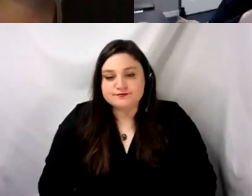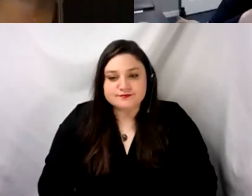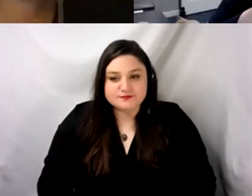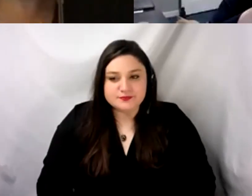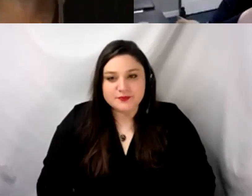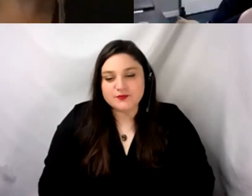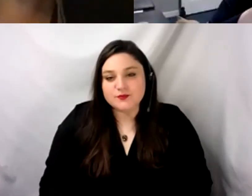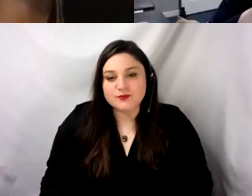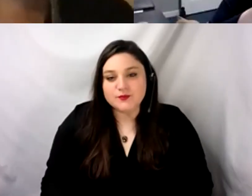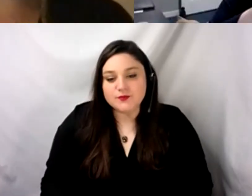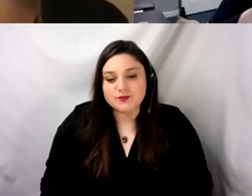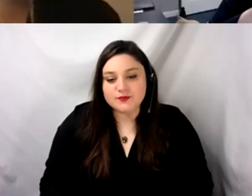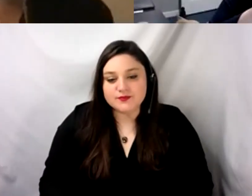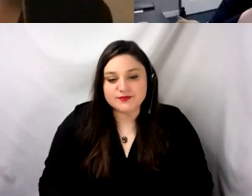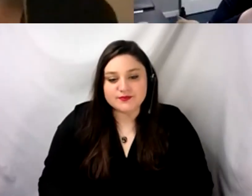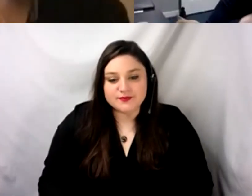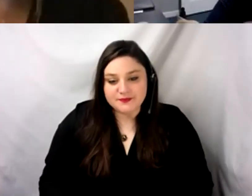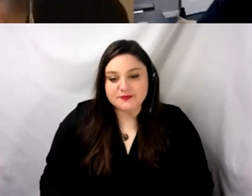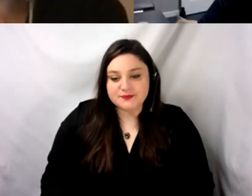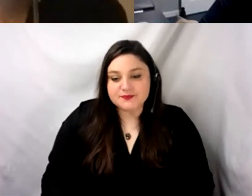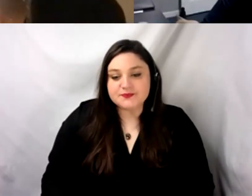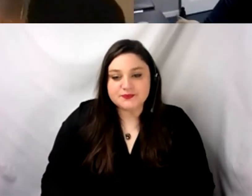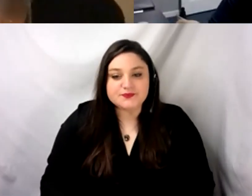us.